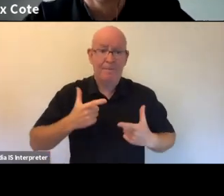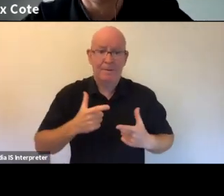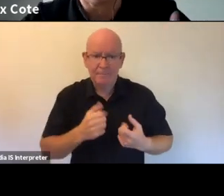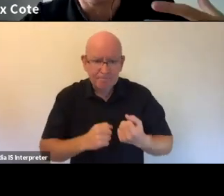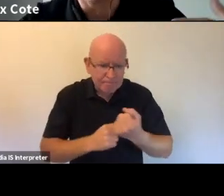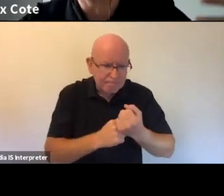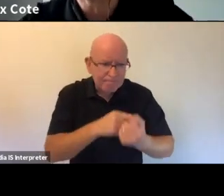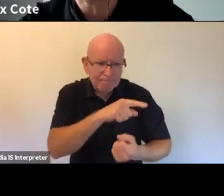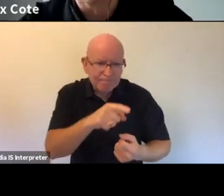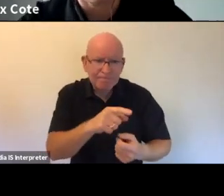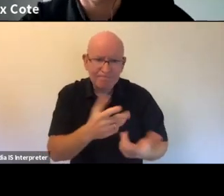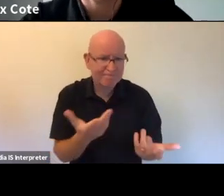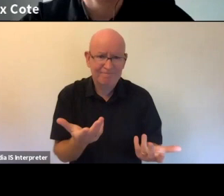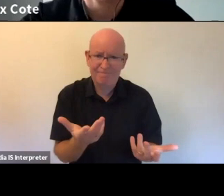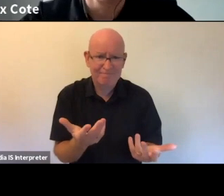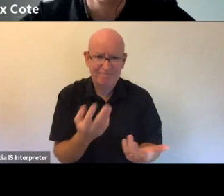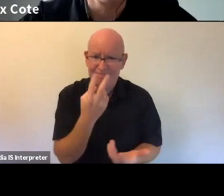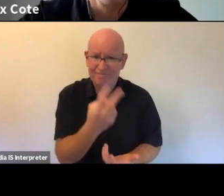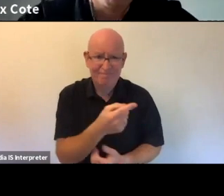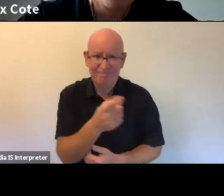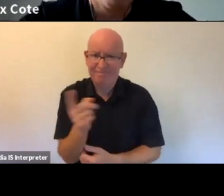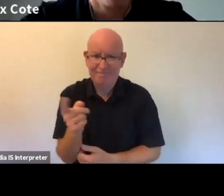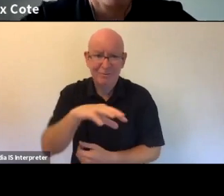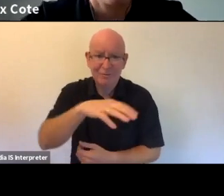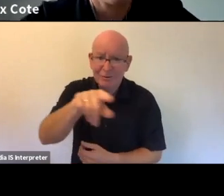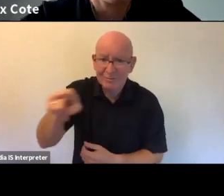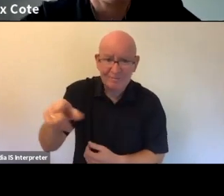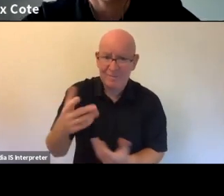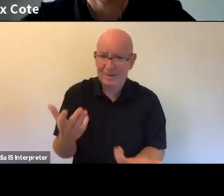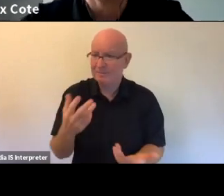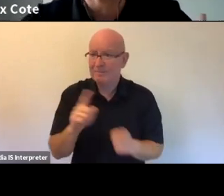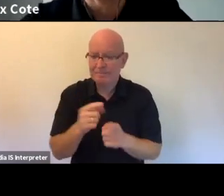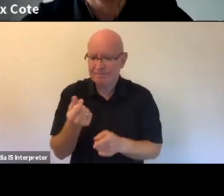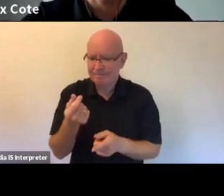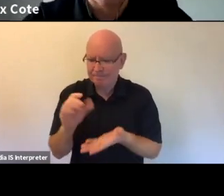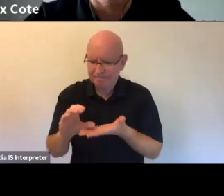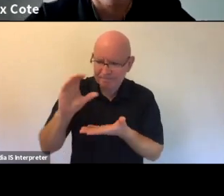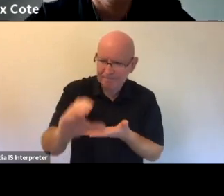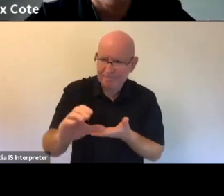And there are a long list of specific general items on which they have to spend more.